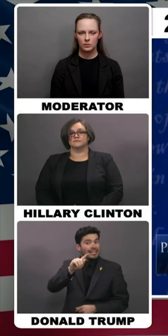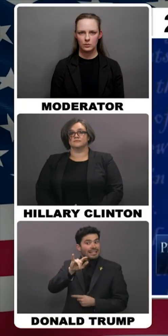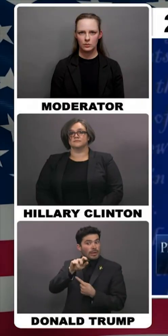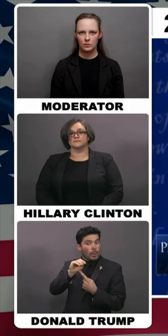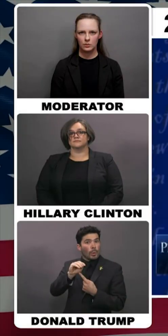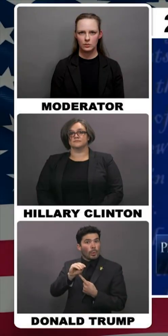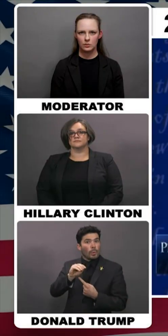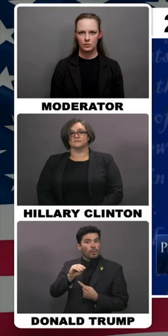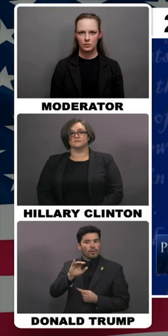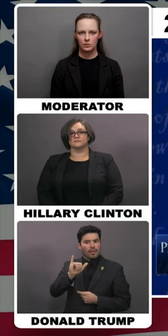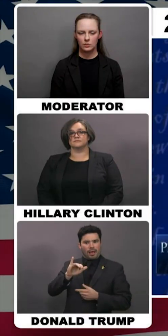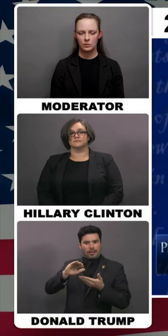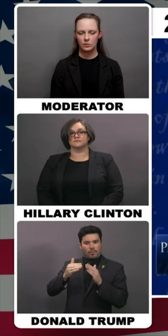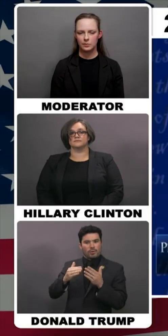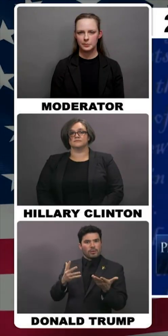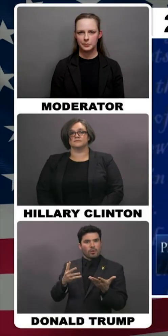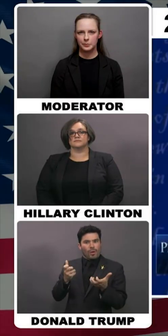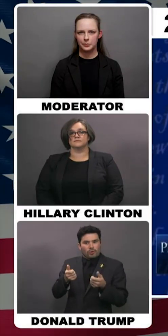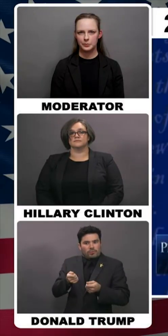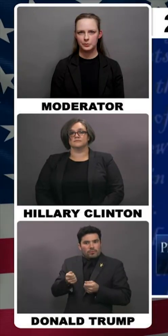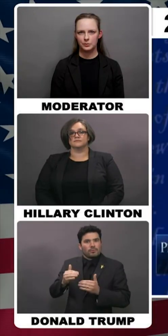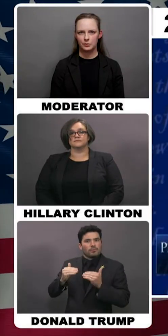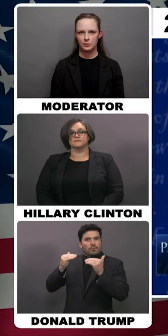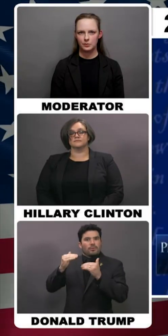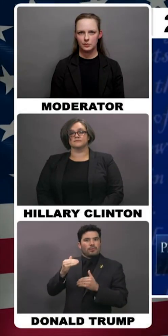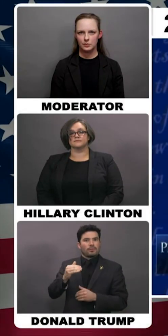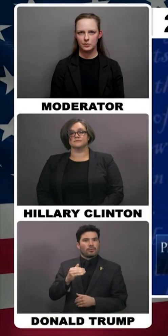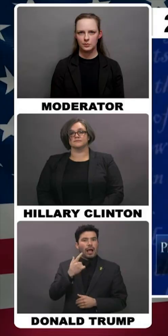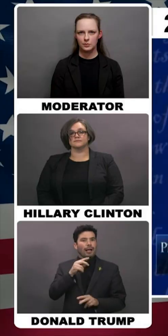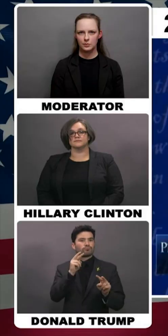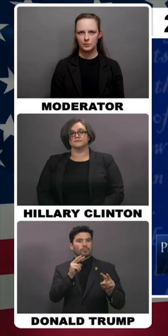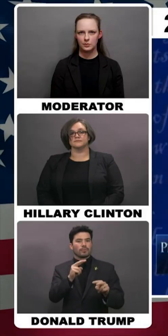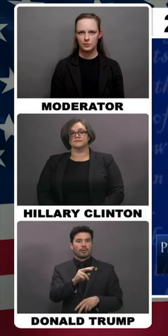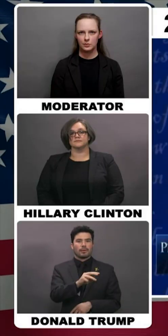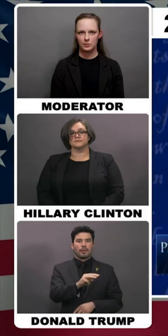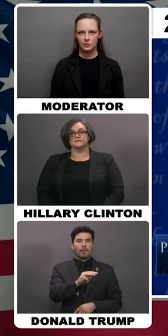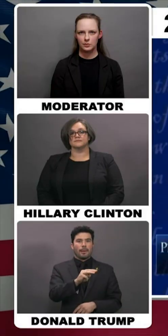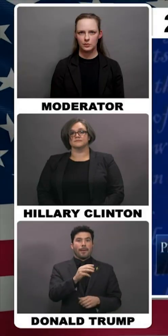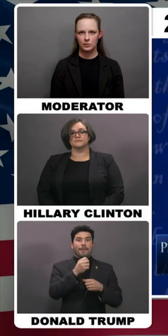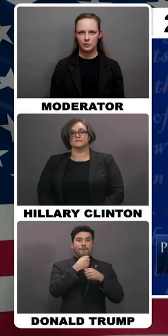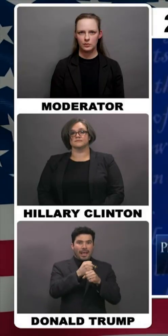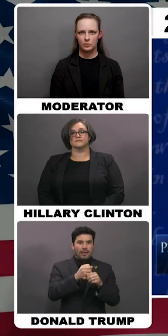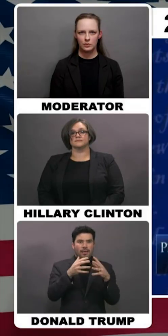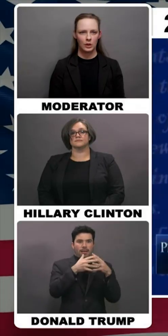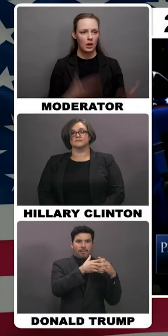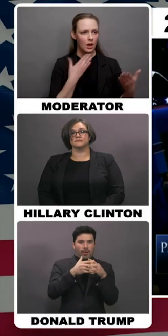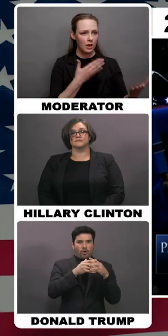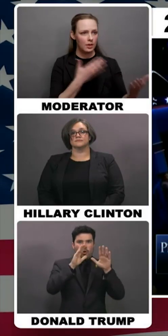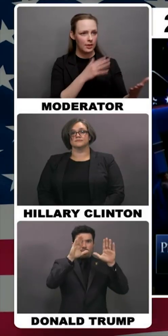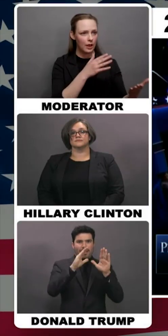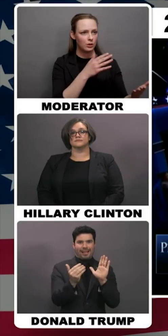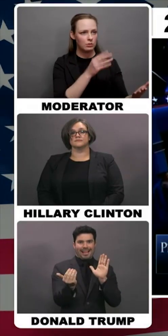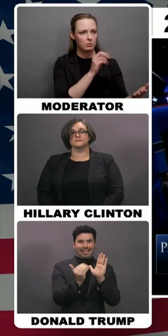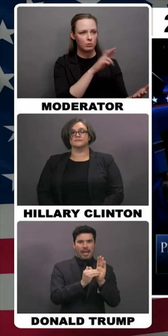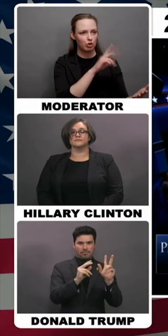and, uh, I look forward to doing. It's called Make America Great again. Thank You, Mr. Trump. The question from Patrice was about,